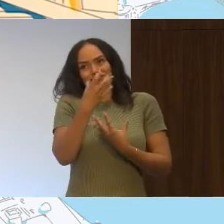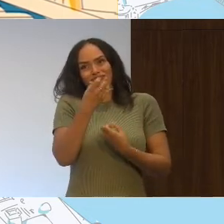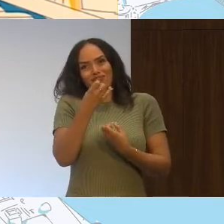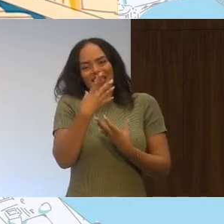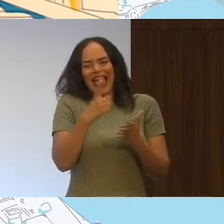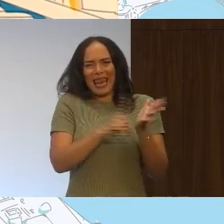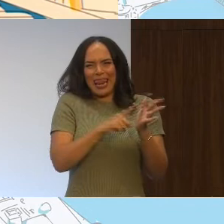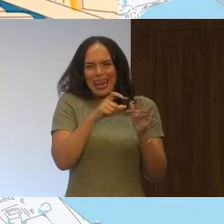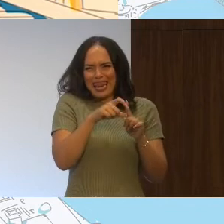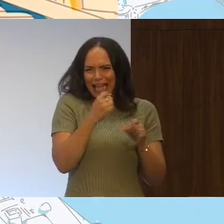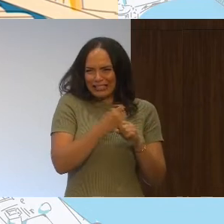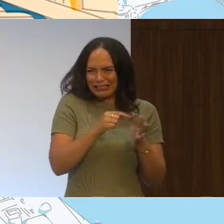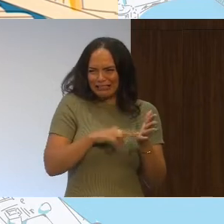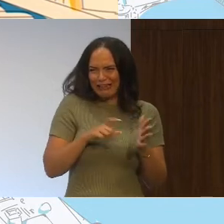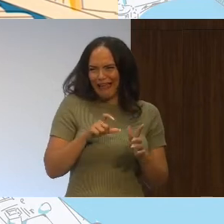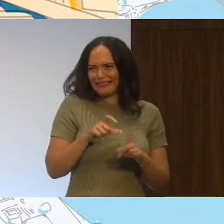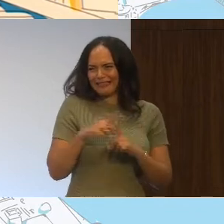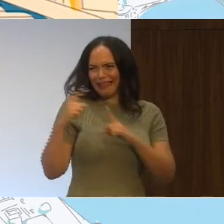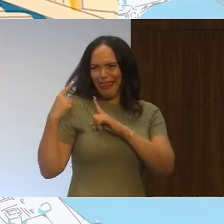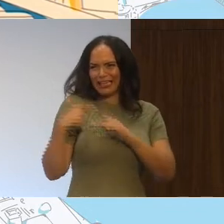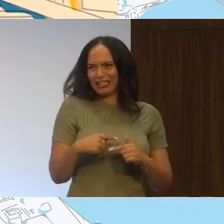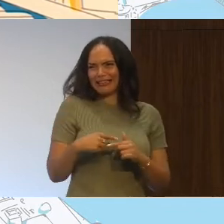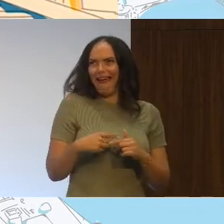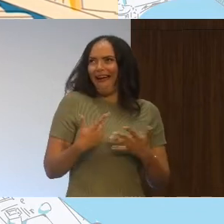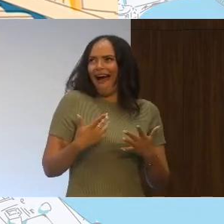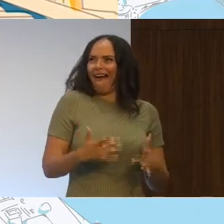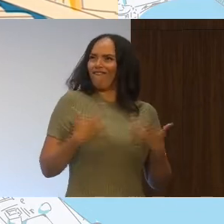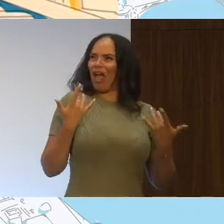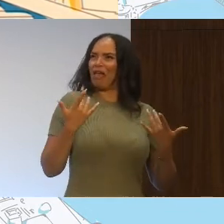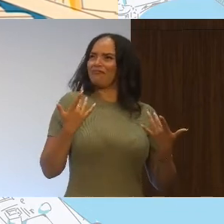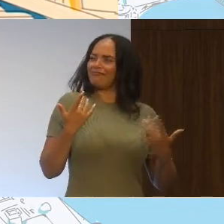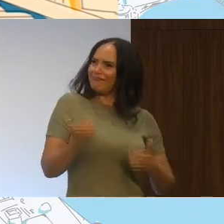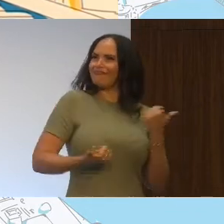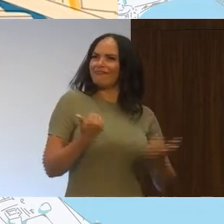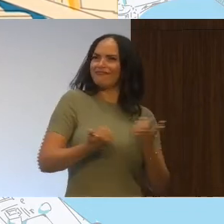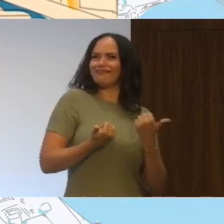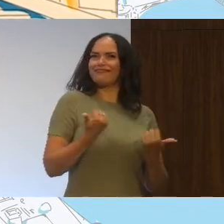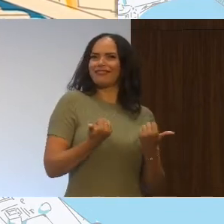and I'm still feeling sort of pretty chipper. So as I say, how did I get into migraine?